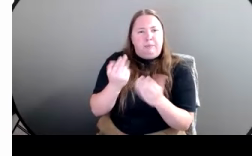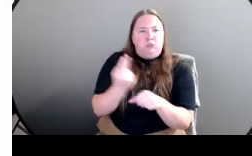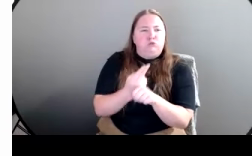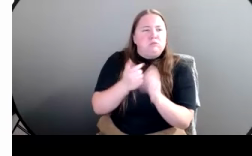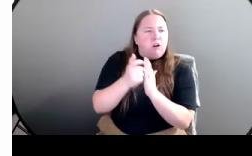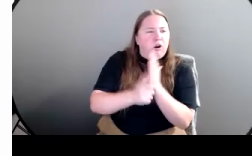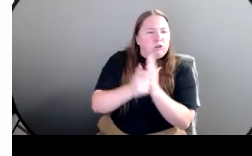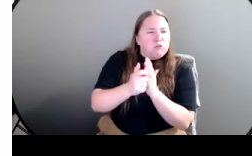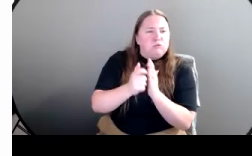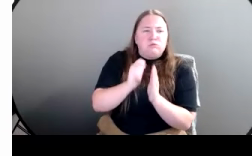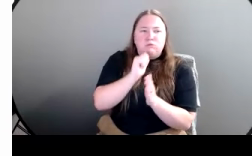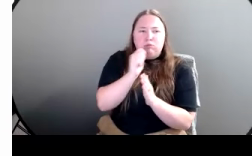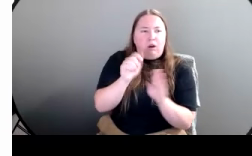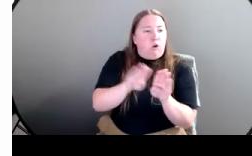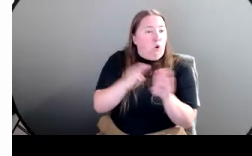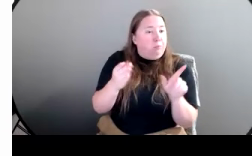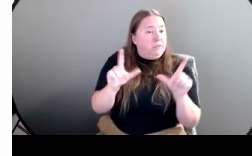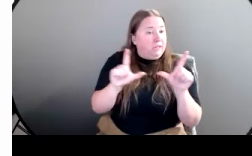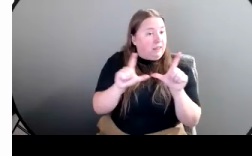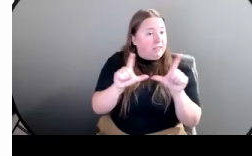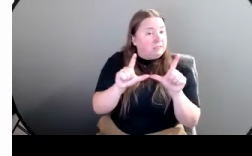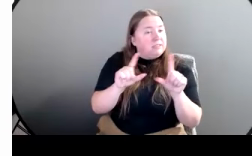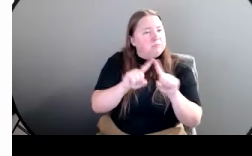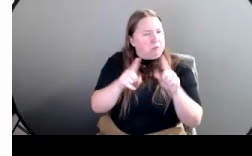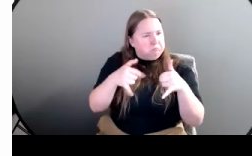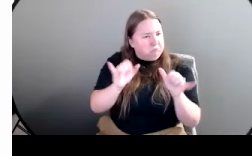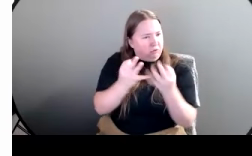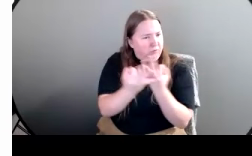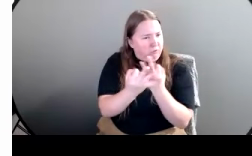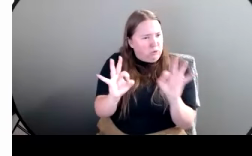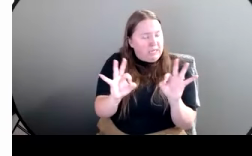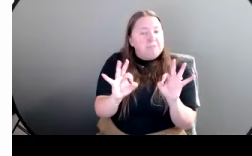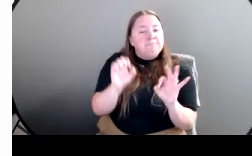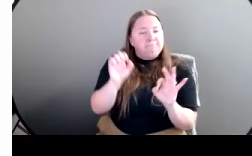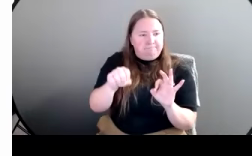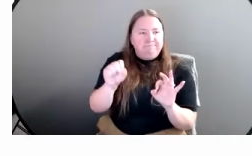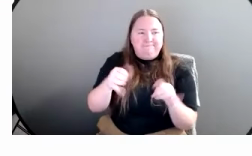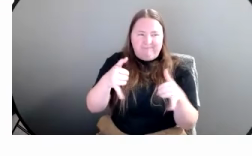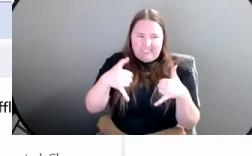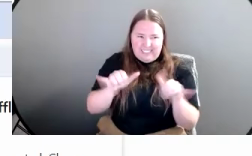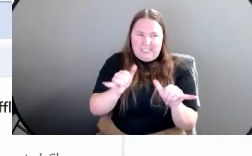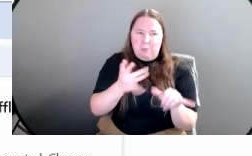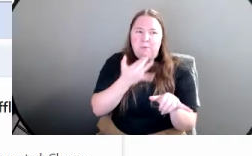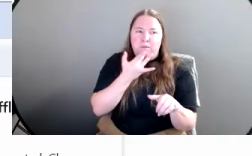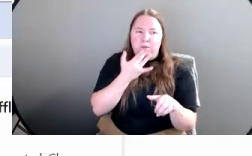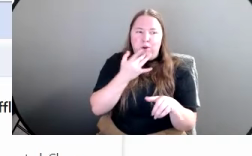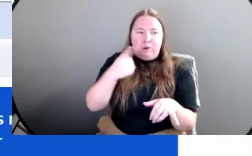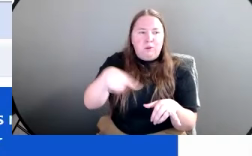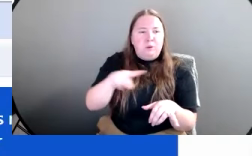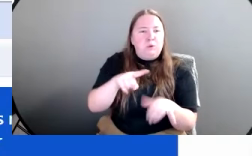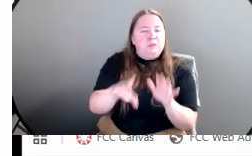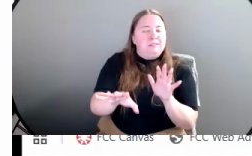that aren't necessarily openly licensed, but are still free? Yes. We still would like you to click that